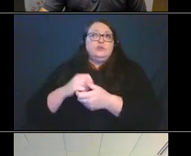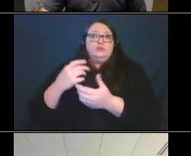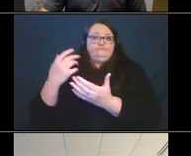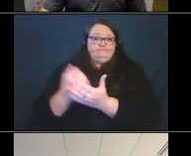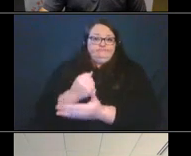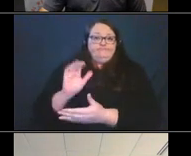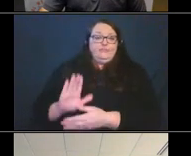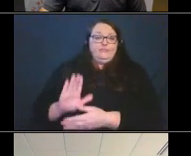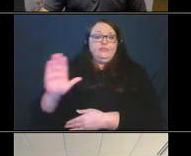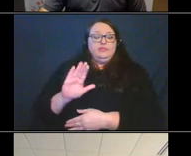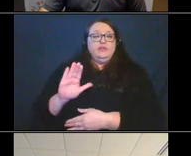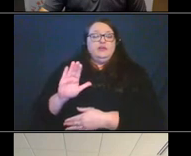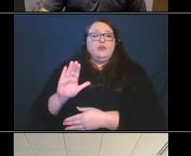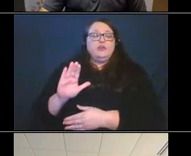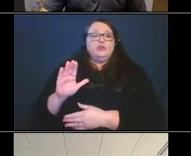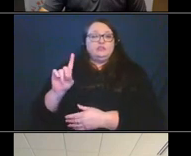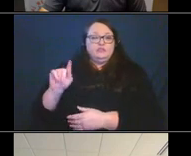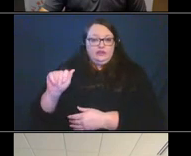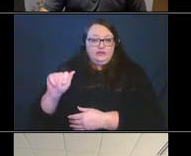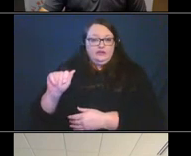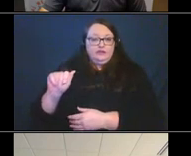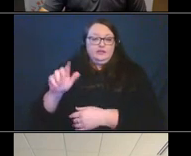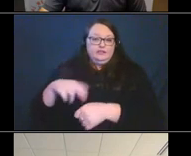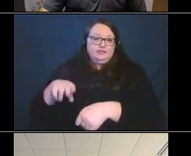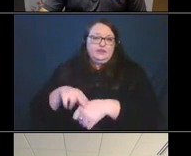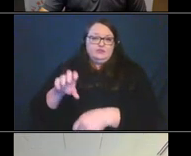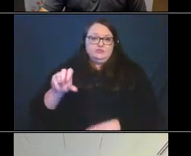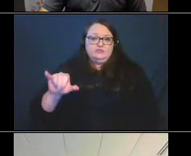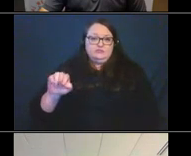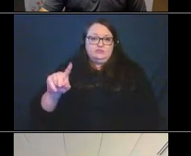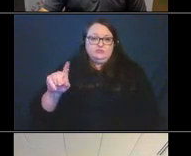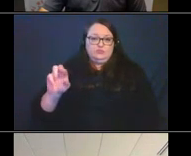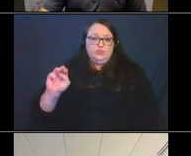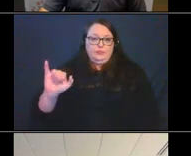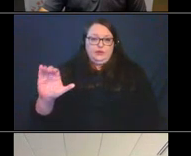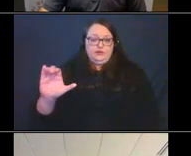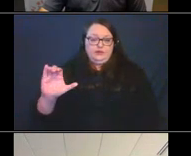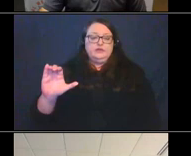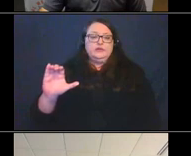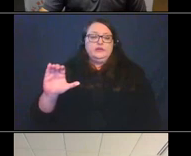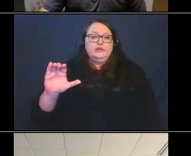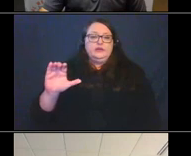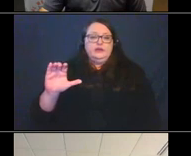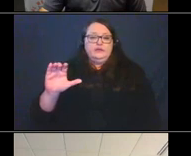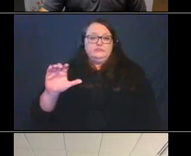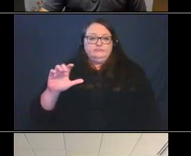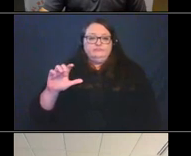Syndromic Surveillance Program on Emergency Room Visits to you know explore, I mean, not explore,